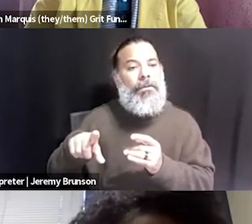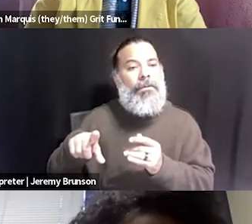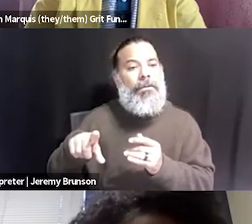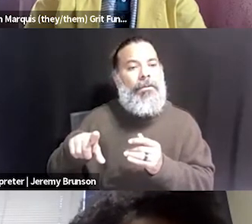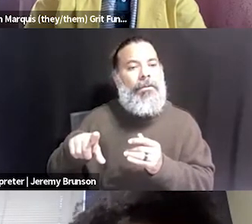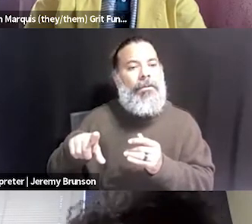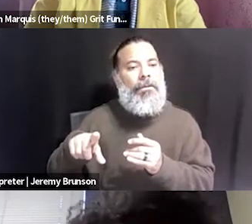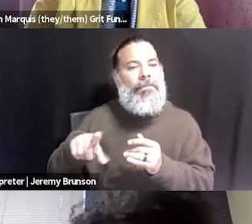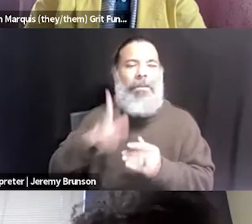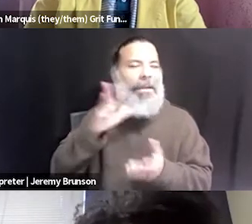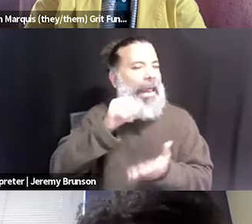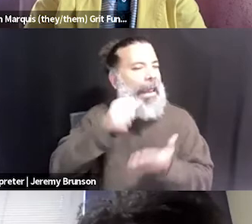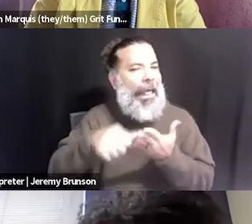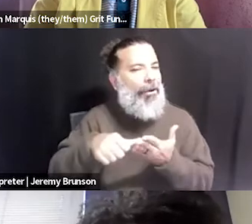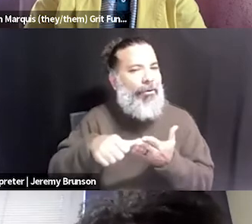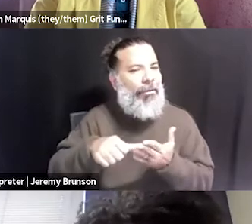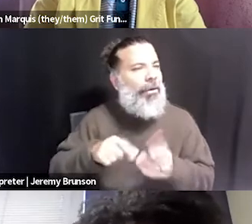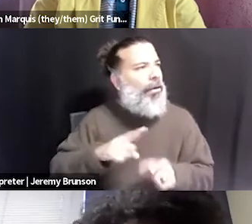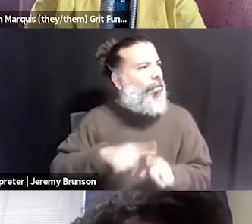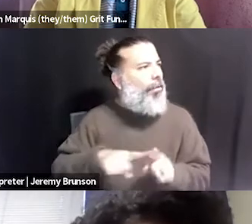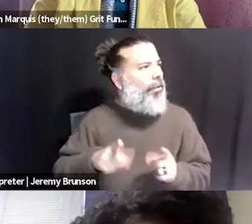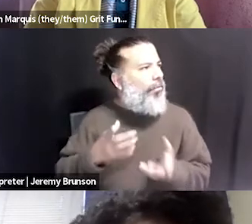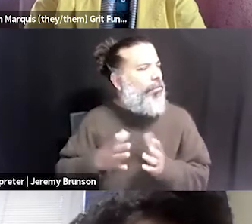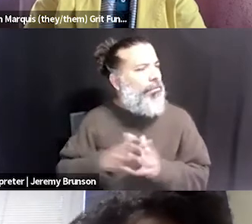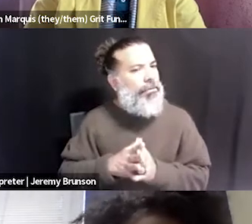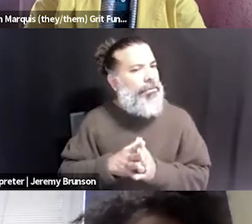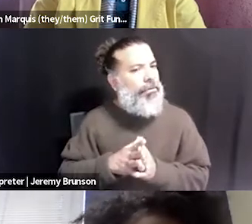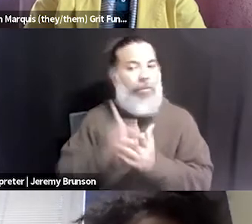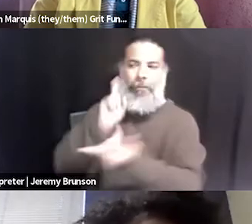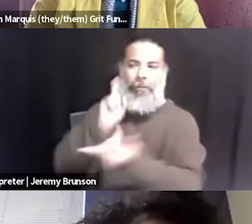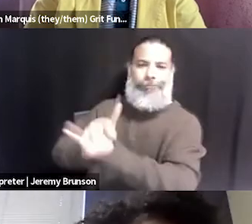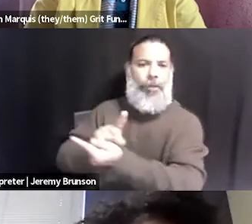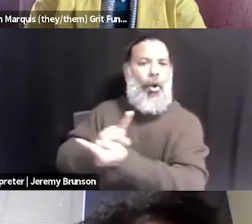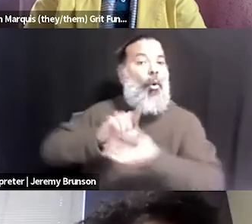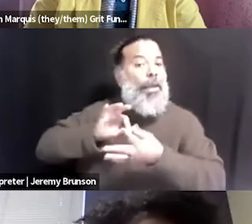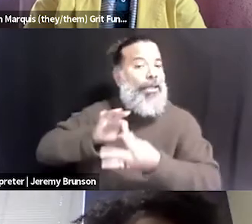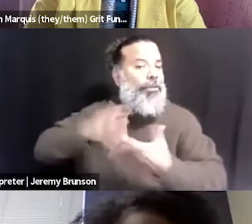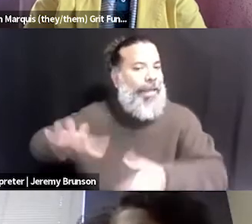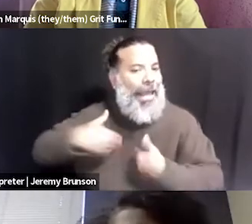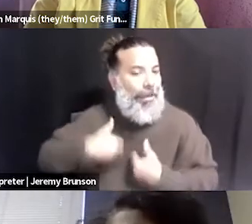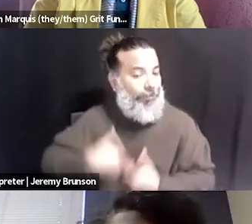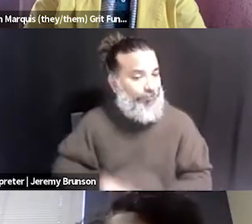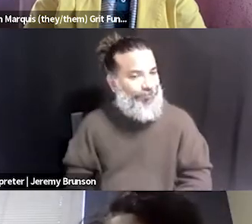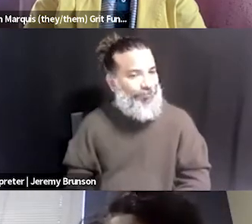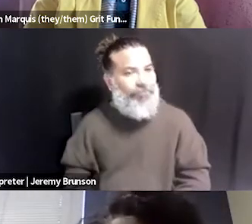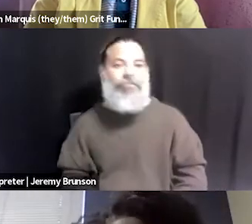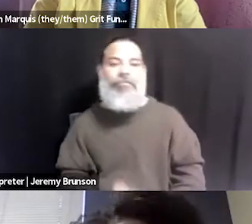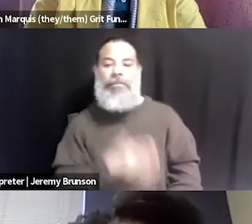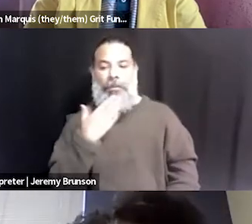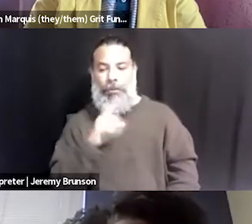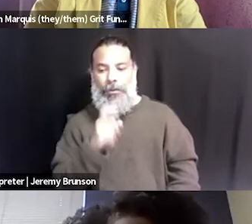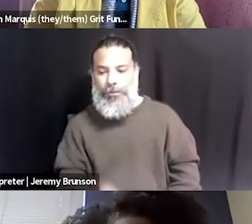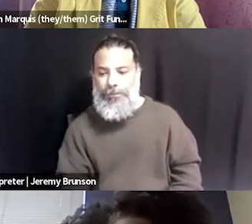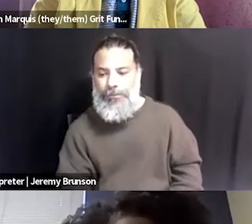a letter but may have been a relationship that already existed. Great question. Yeah.